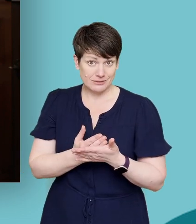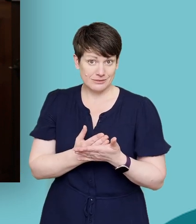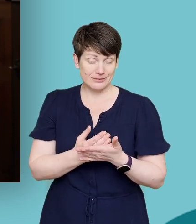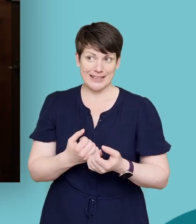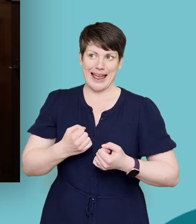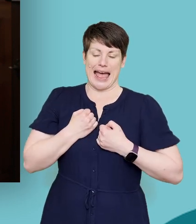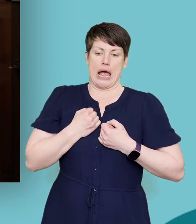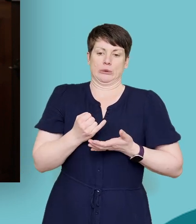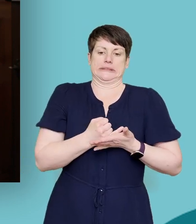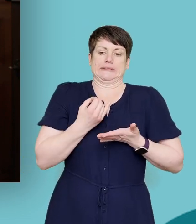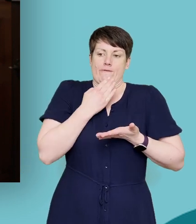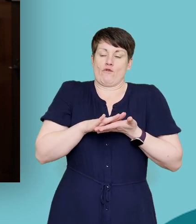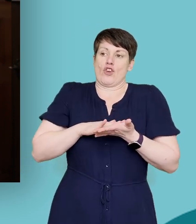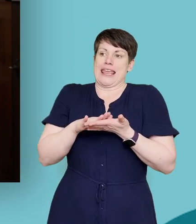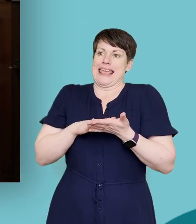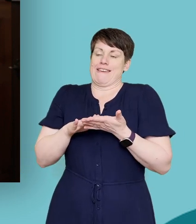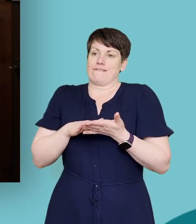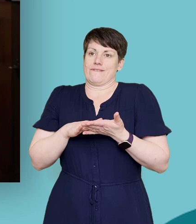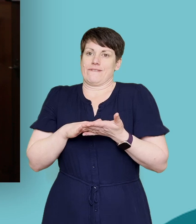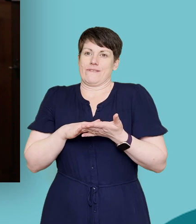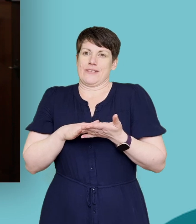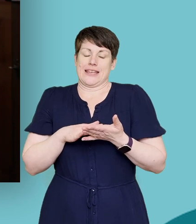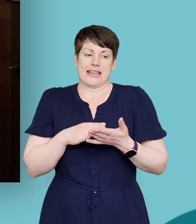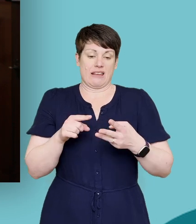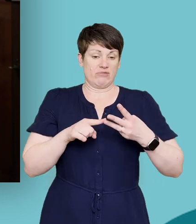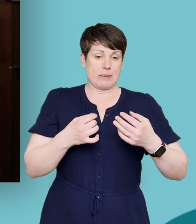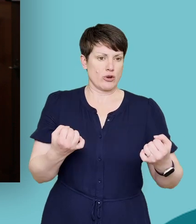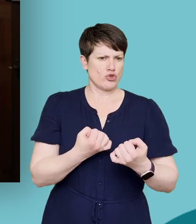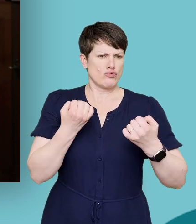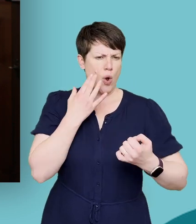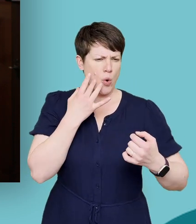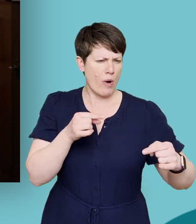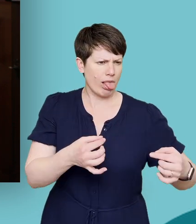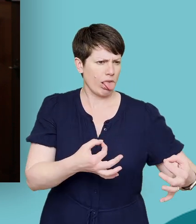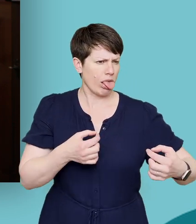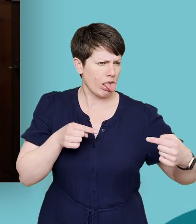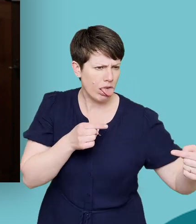our debt. Keep us strong in the hour of trial. Deliver us from evil."